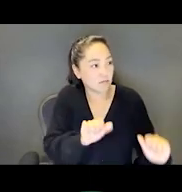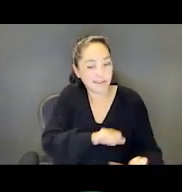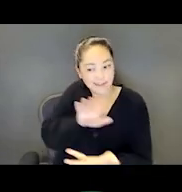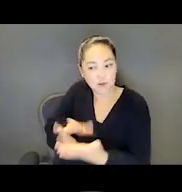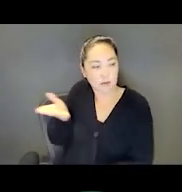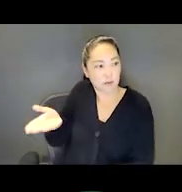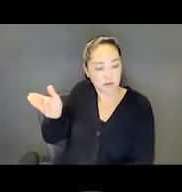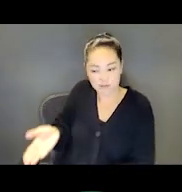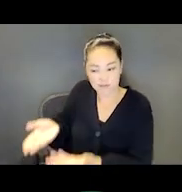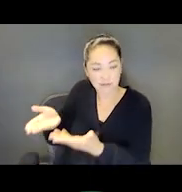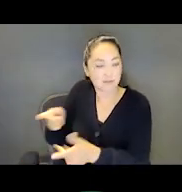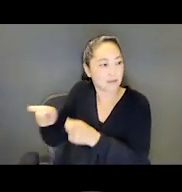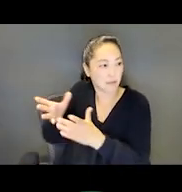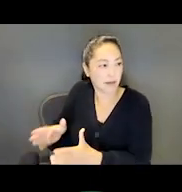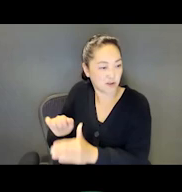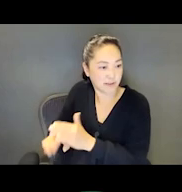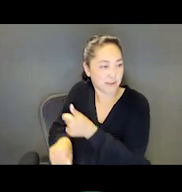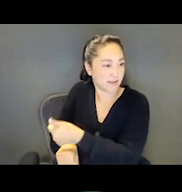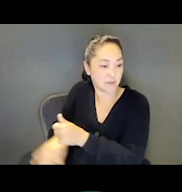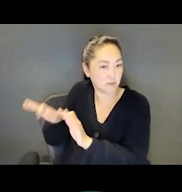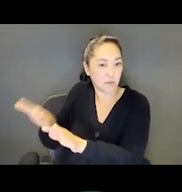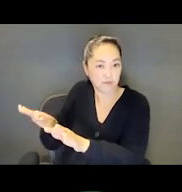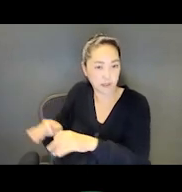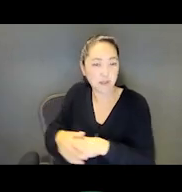just doing your thing and maybe.